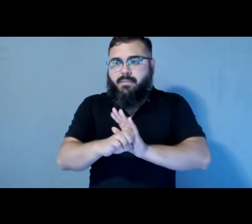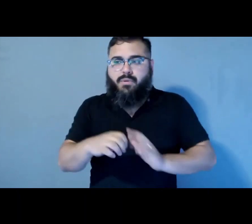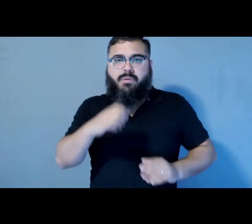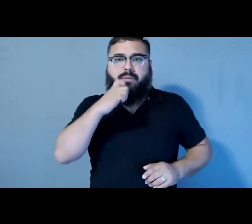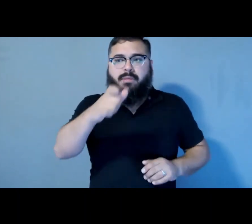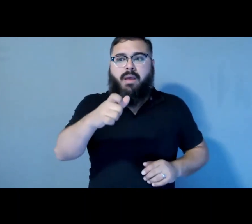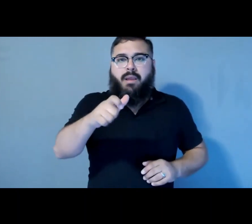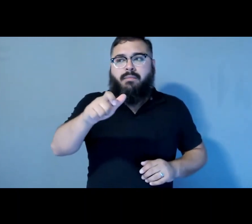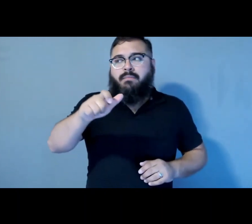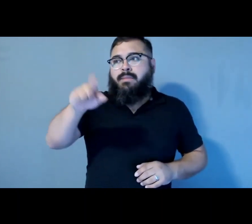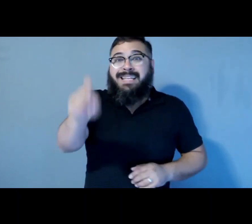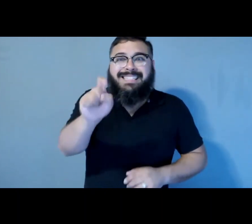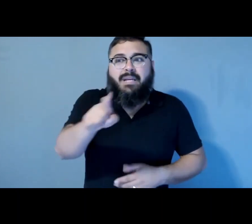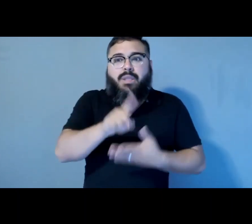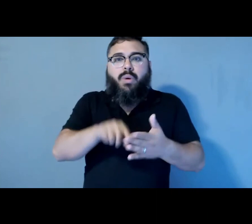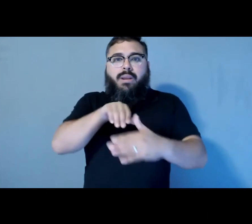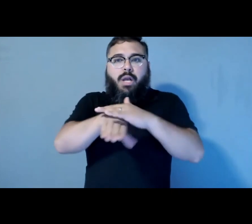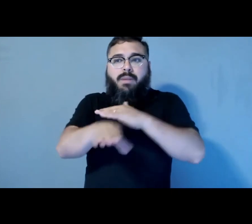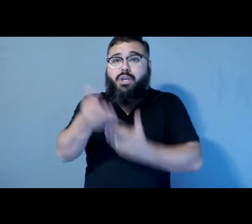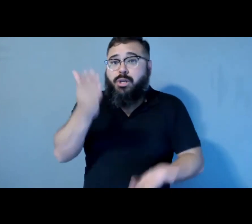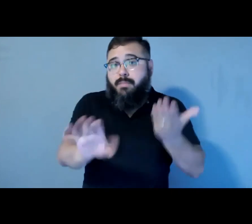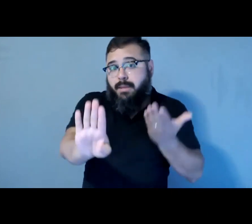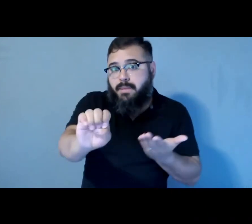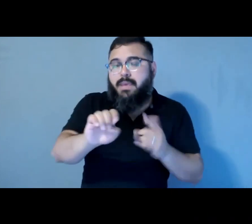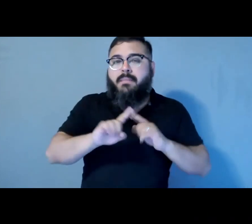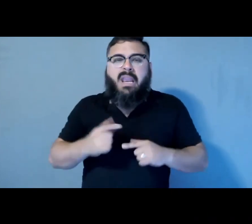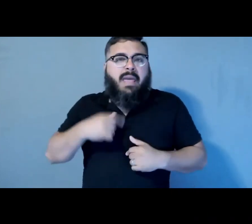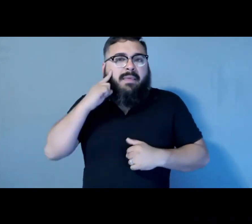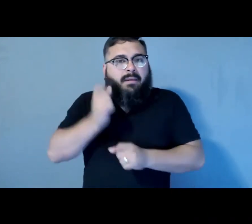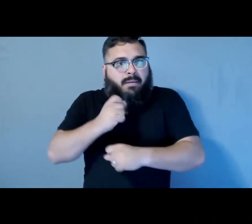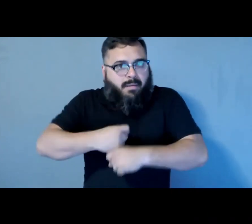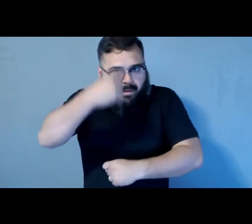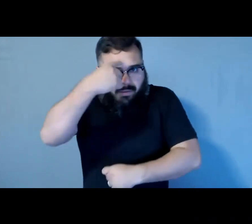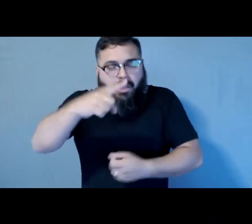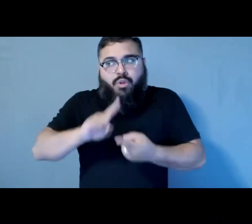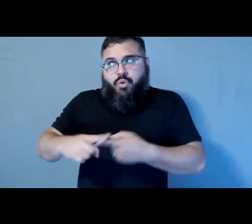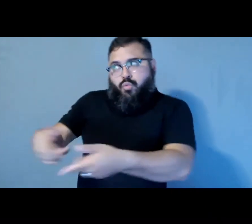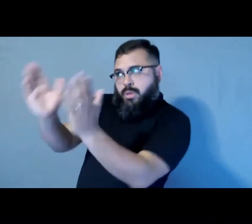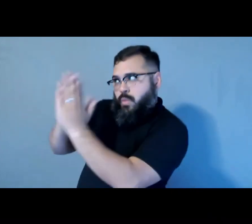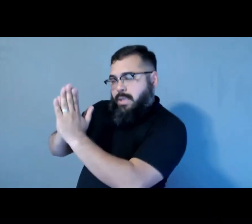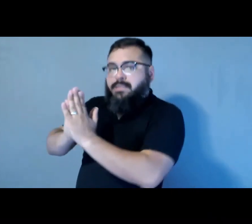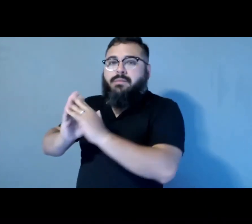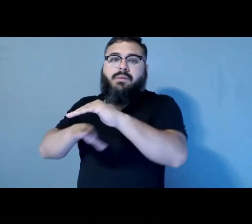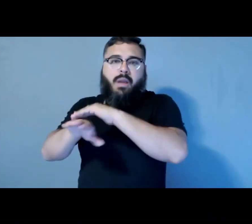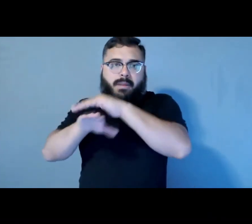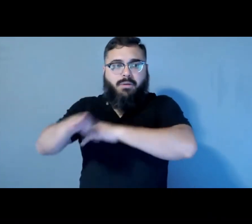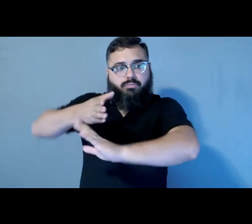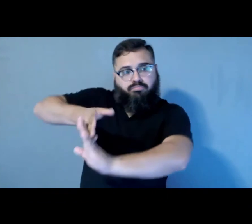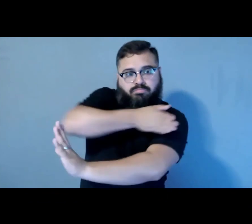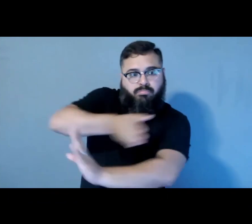what the accomodation might be, but I think that it makes sense to have requested an accommodation in advance that maybe could help prevent